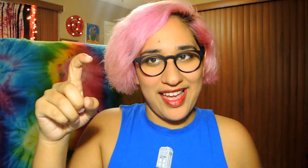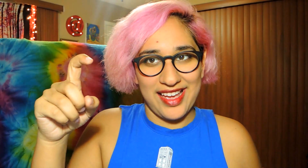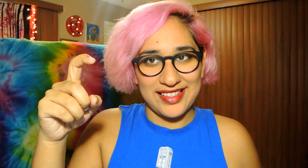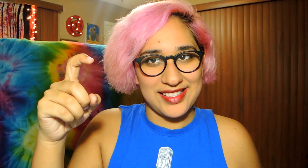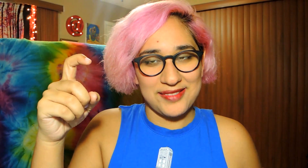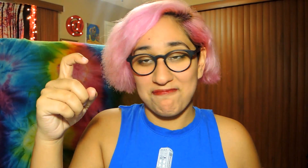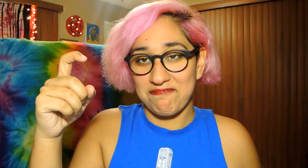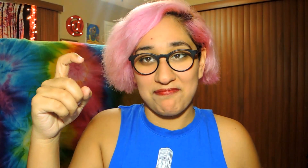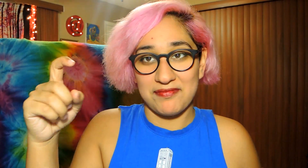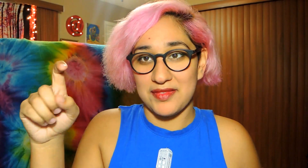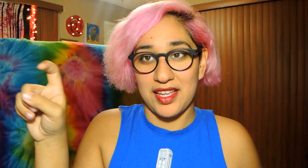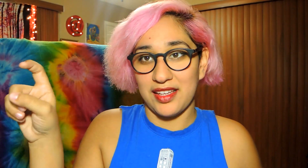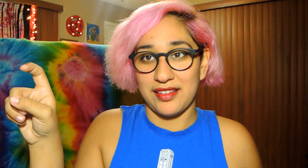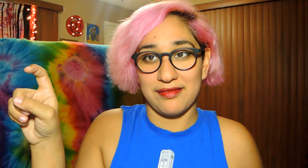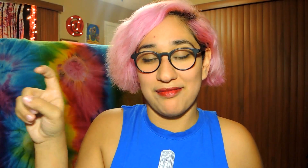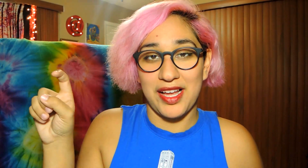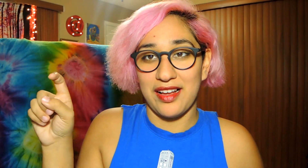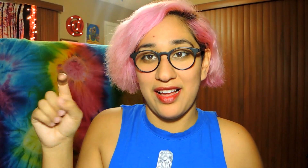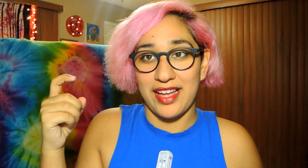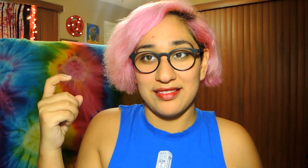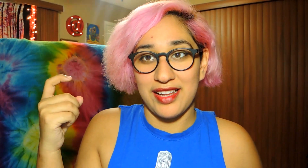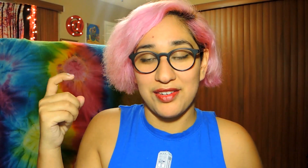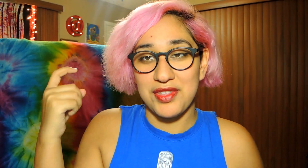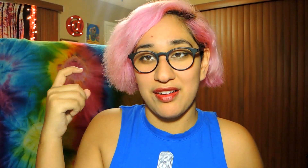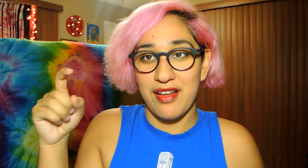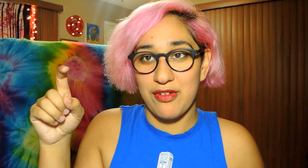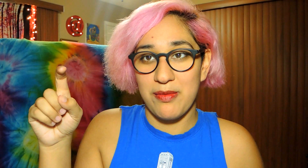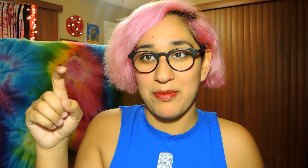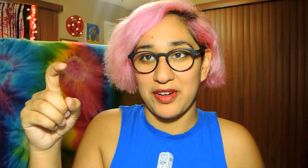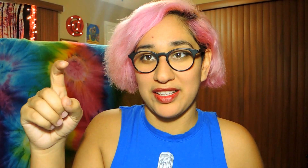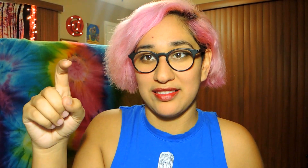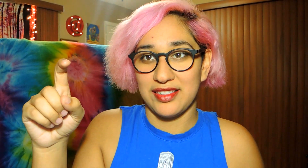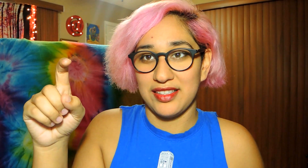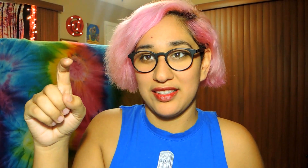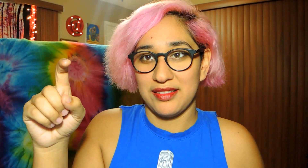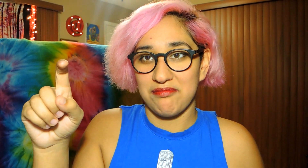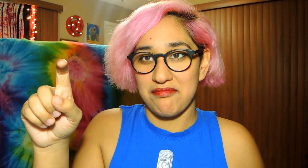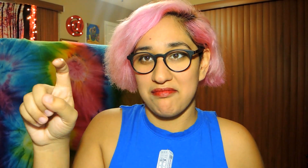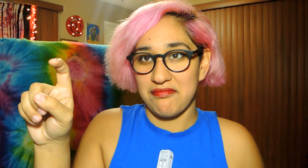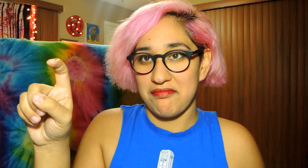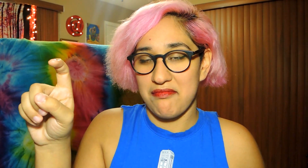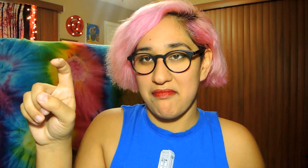"X" ugh. I- I don't think I'll ever remember it...